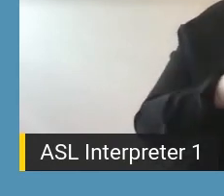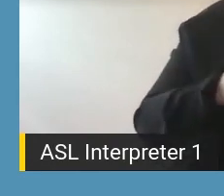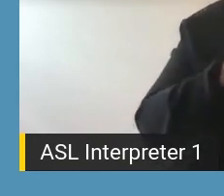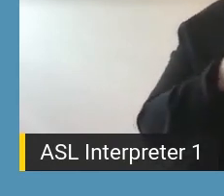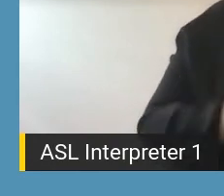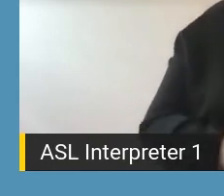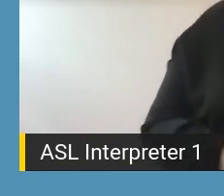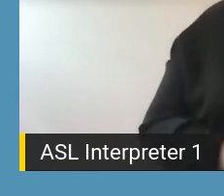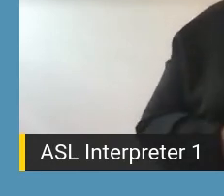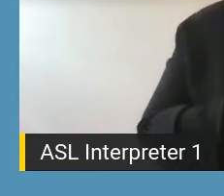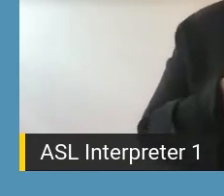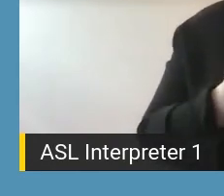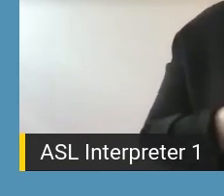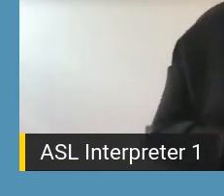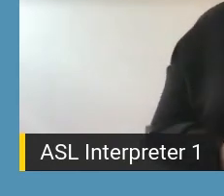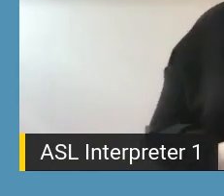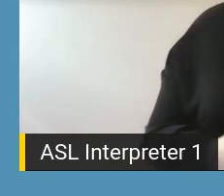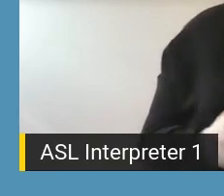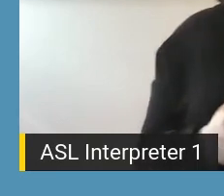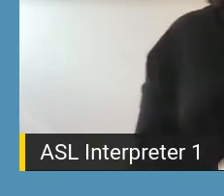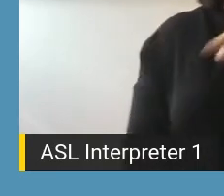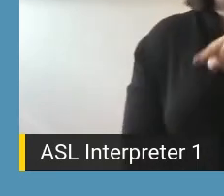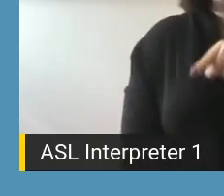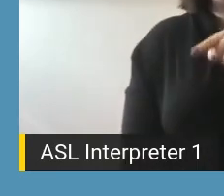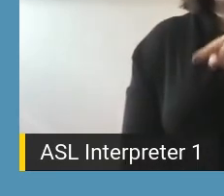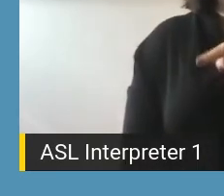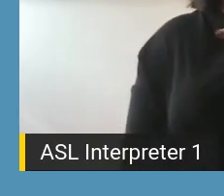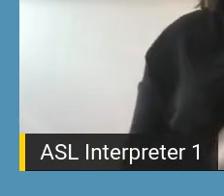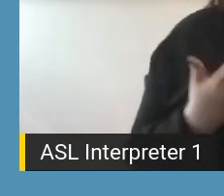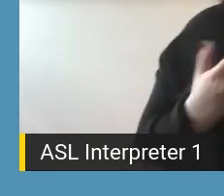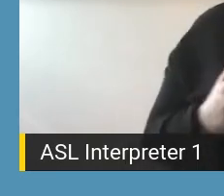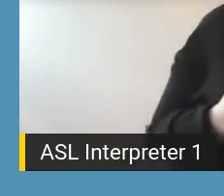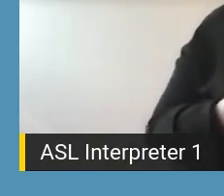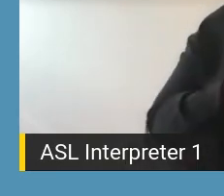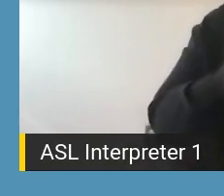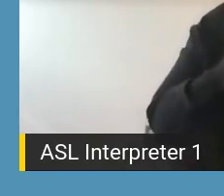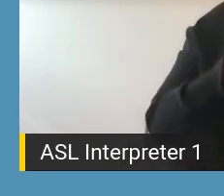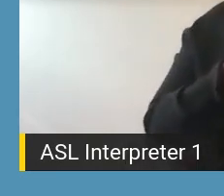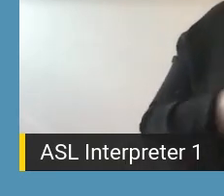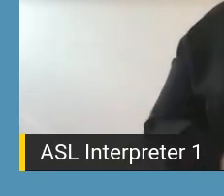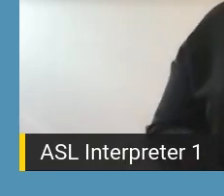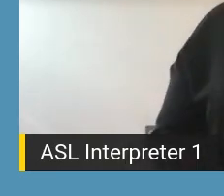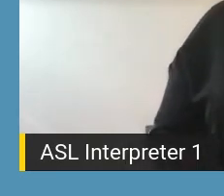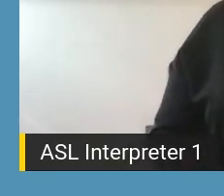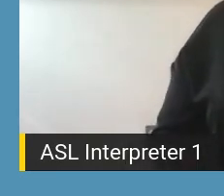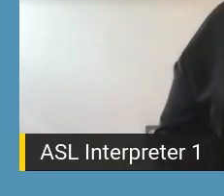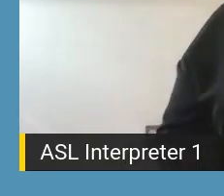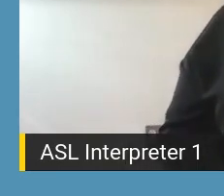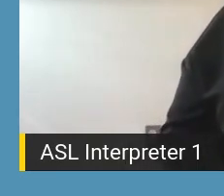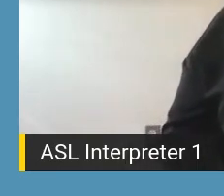I would say the former. You want to write to the tape so you want to listen to what